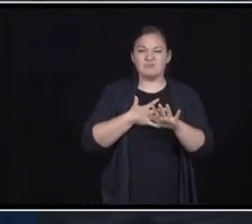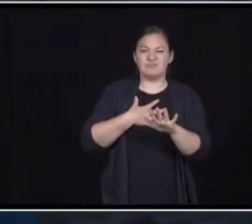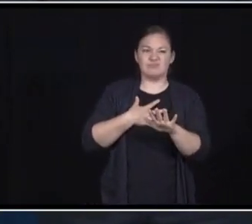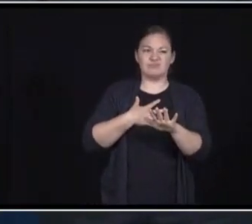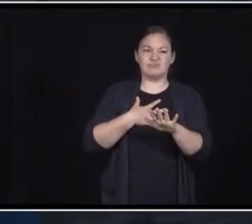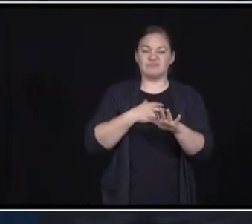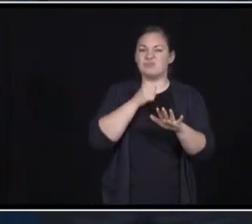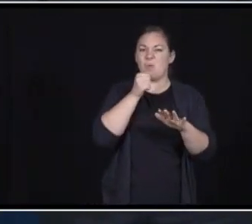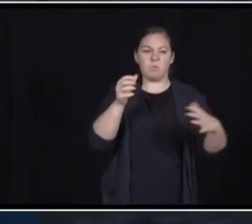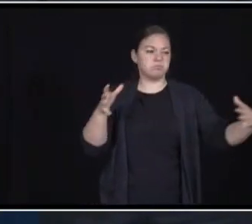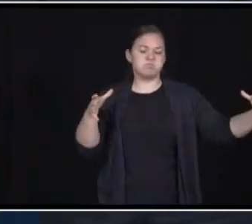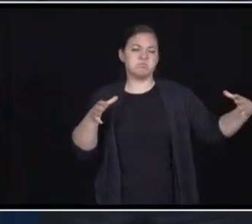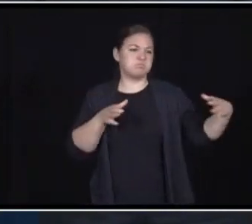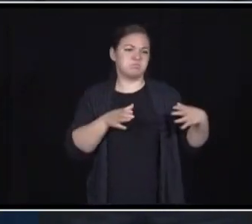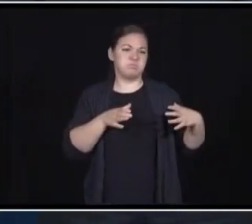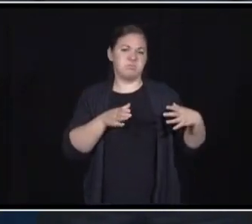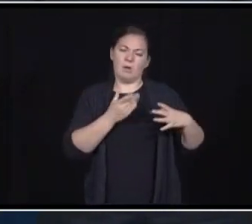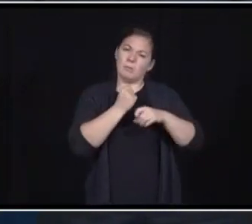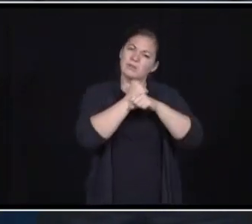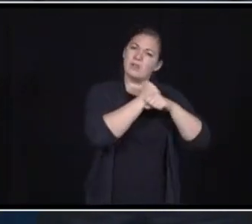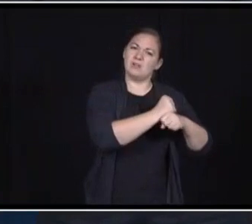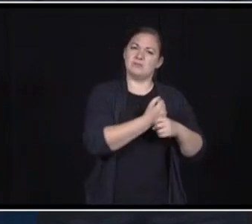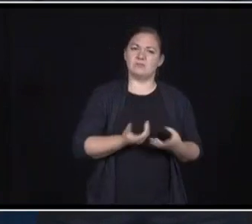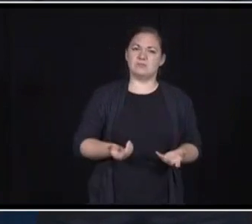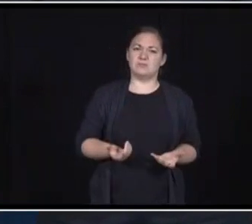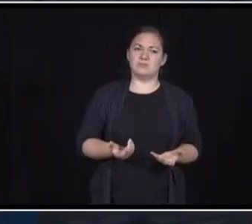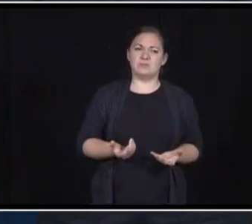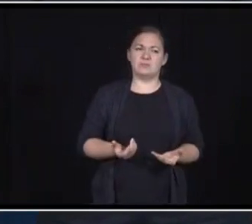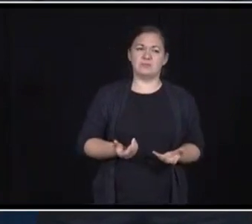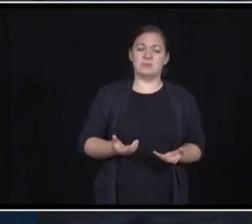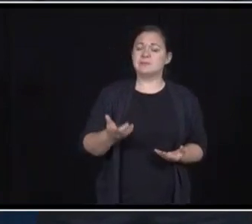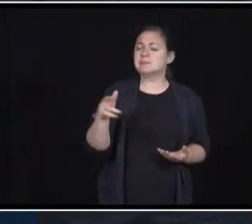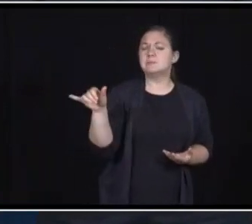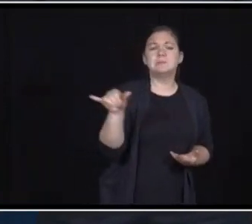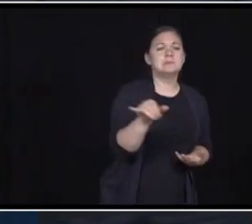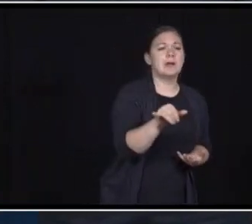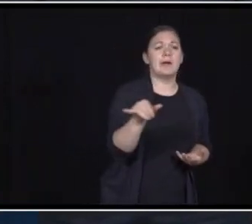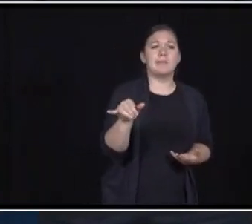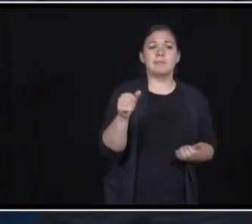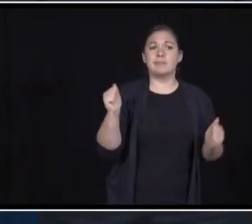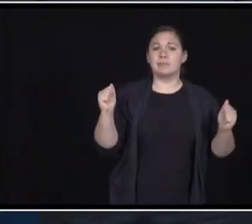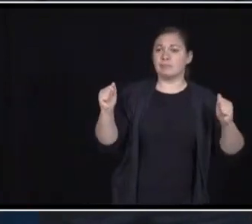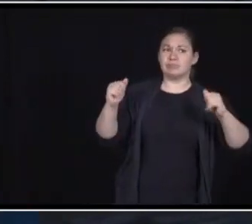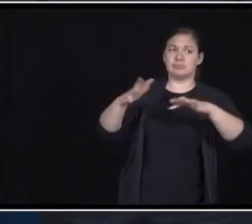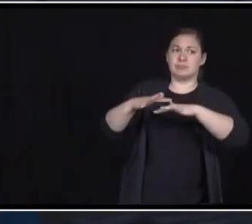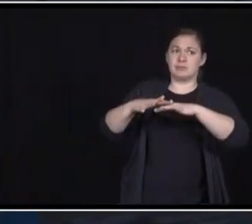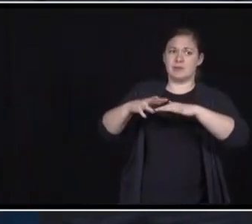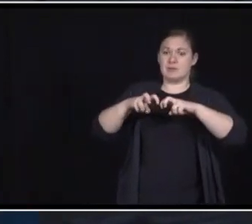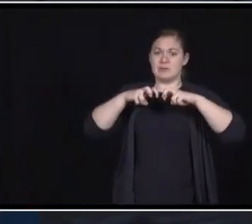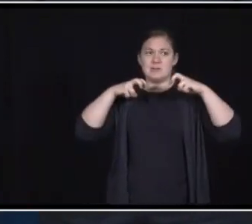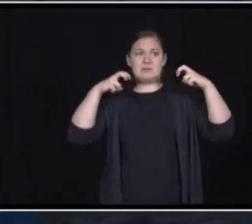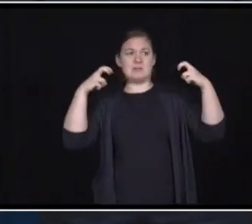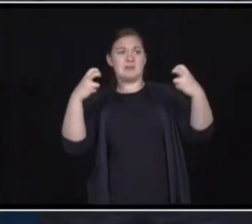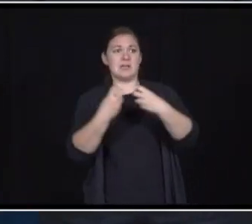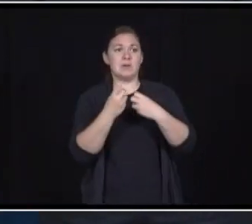family situation, especially with Thanksgiving coming up next weekend, then you will want to make sure if you have any very